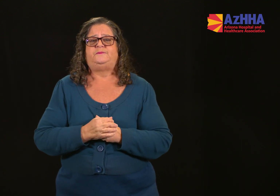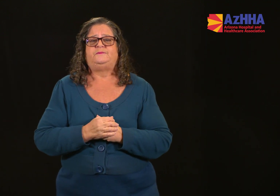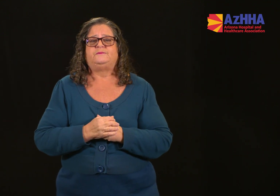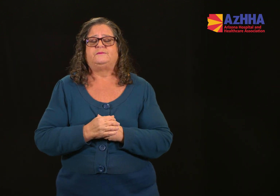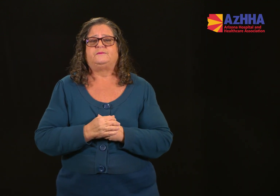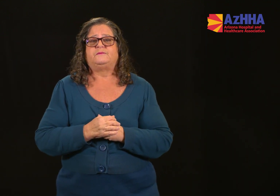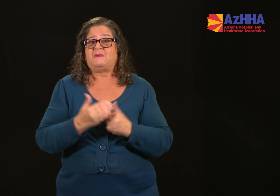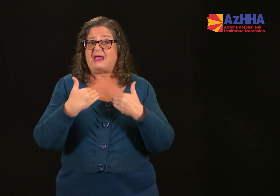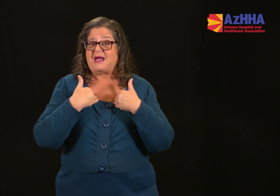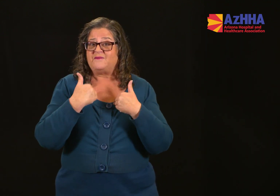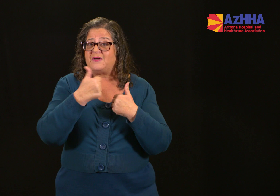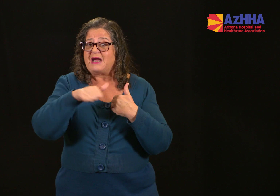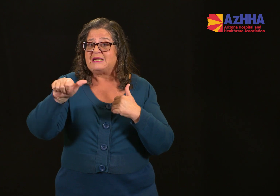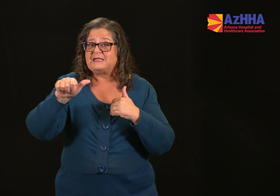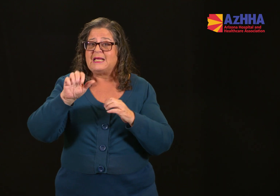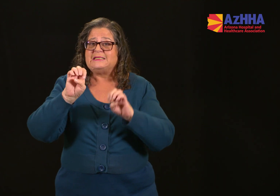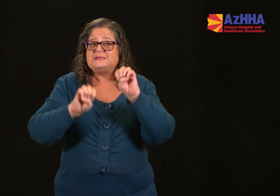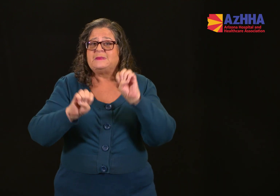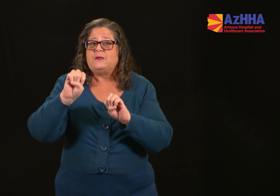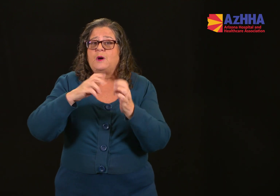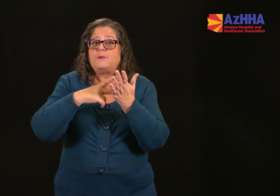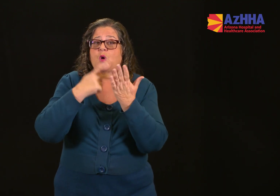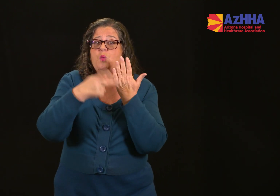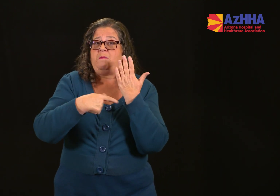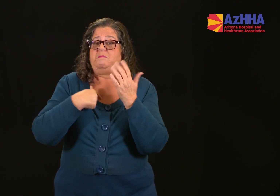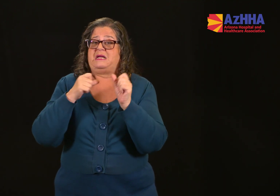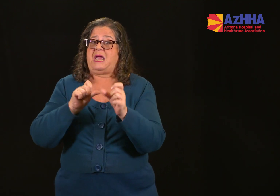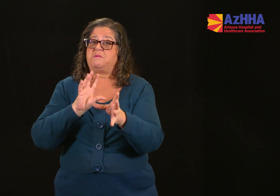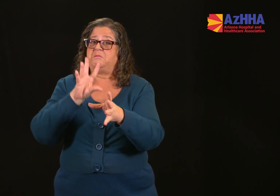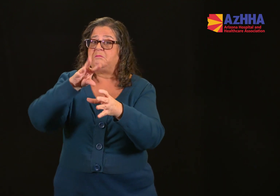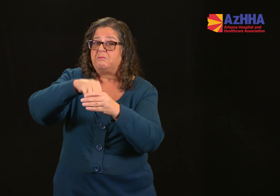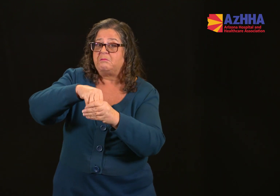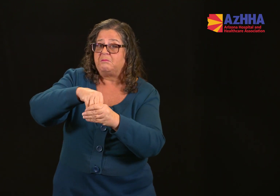Are there any experimental programs for me?